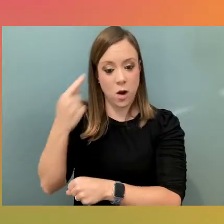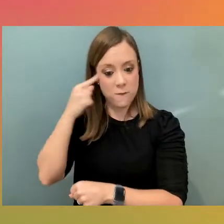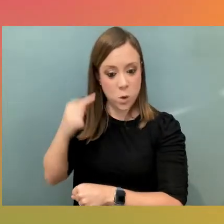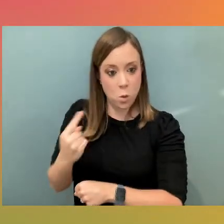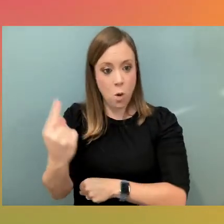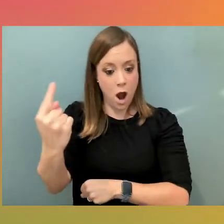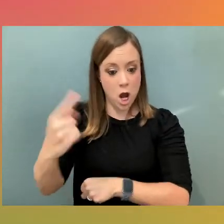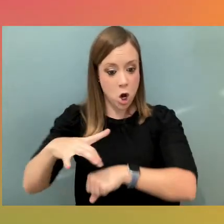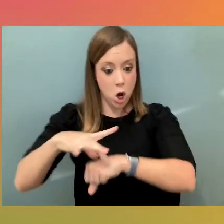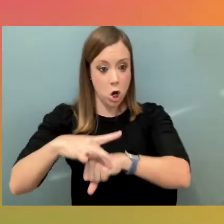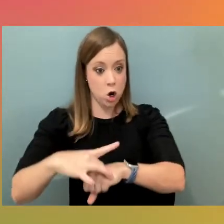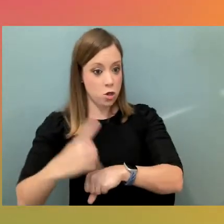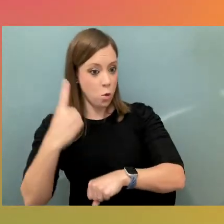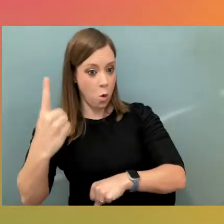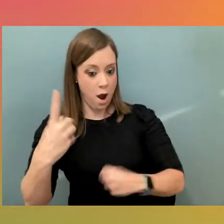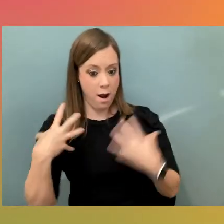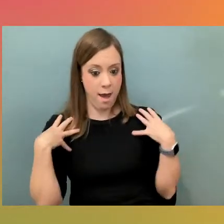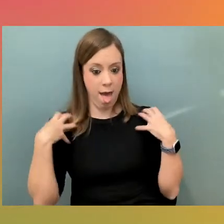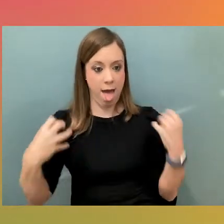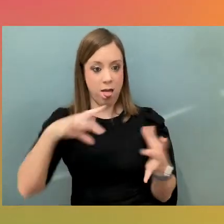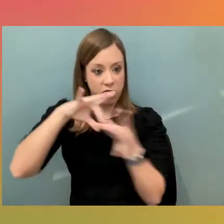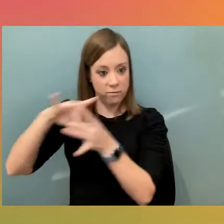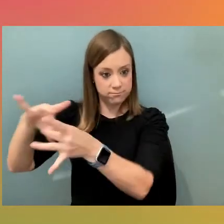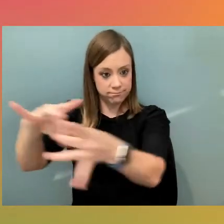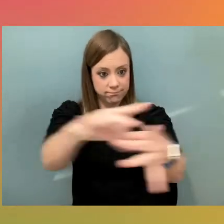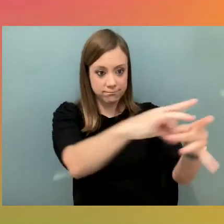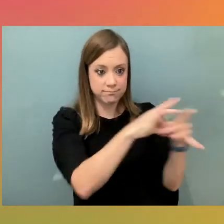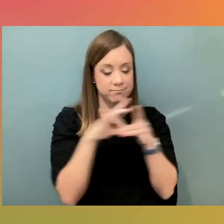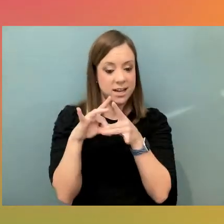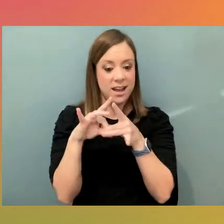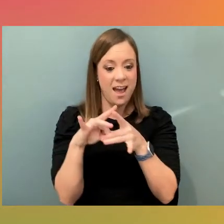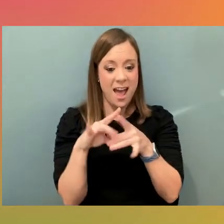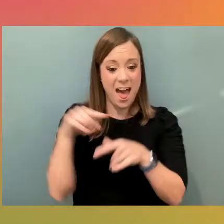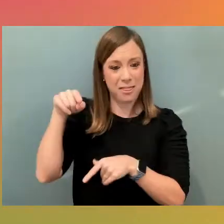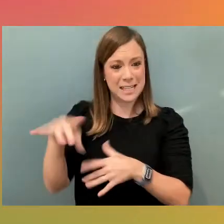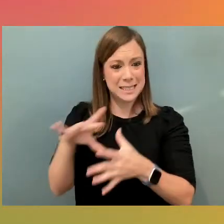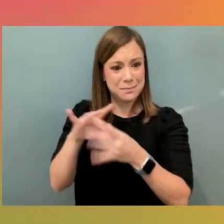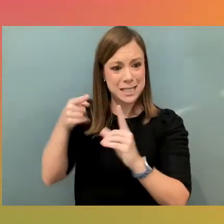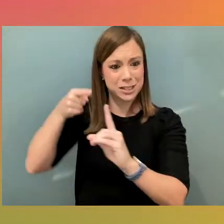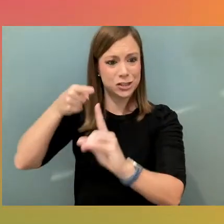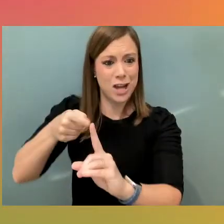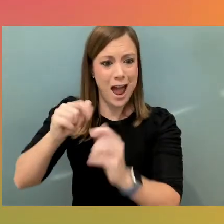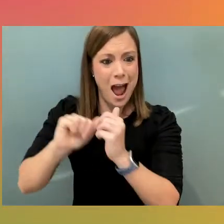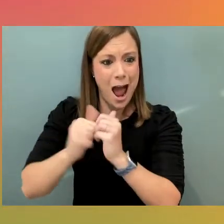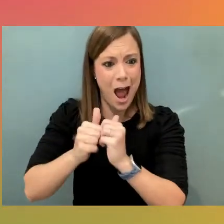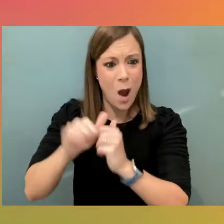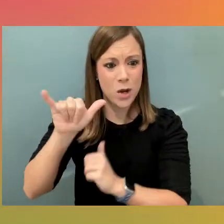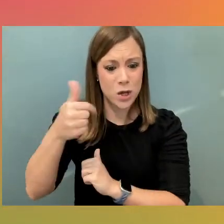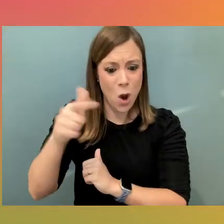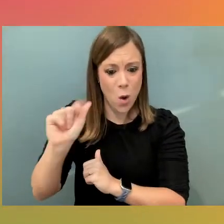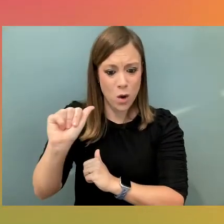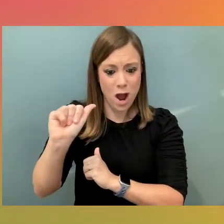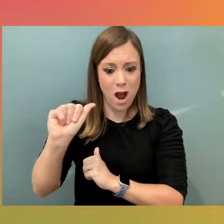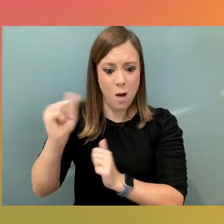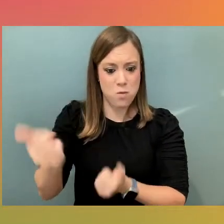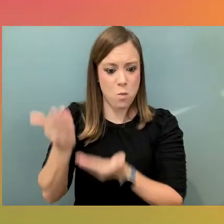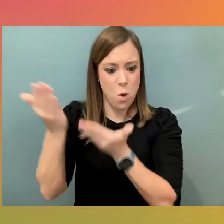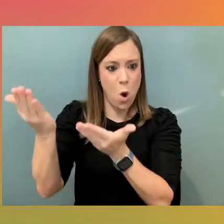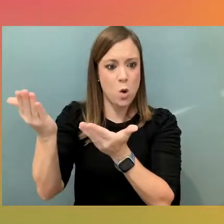THIS YEAR THE TEAM IS YOGA AND IN THE WAY THIS IS A MESSAGE